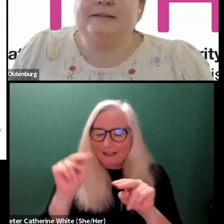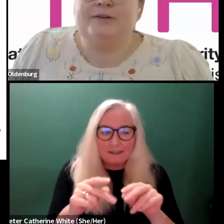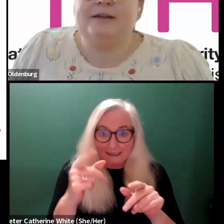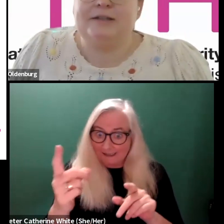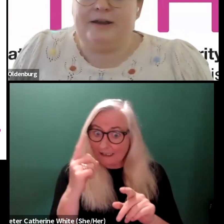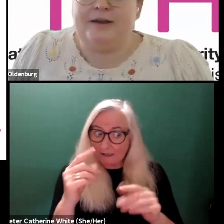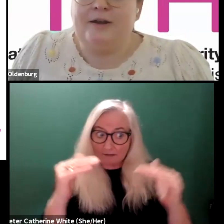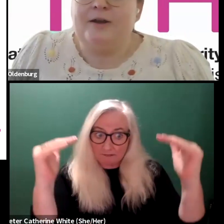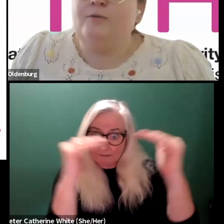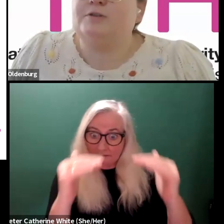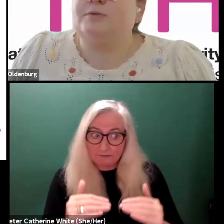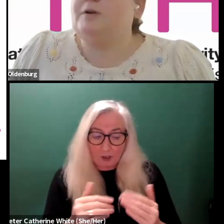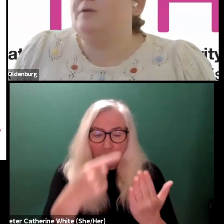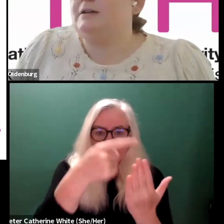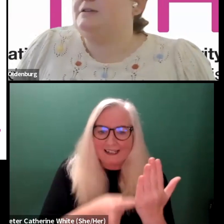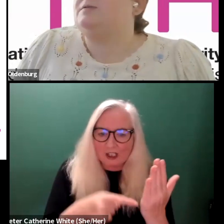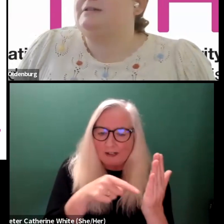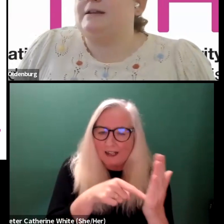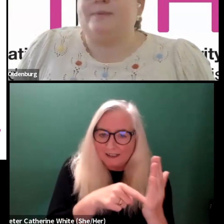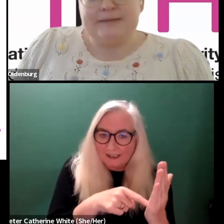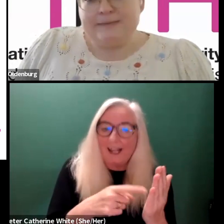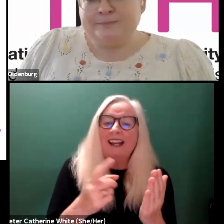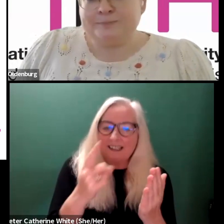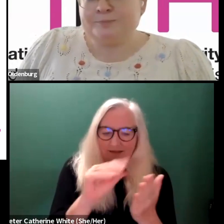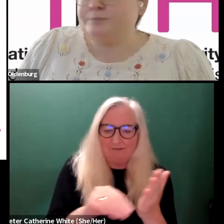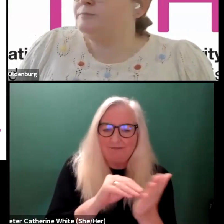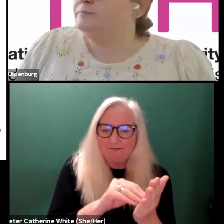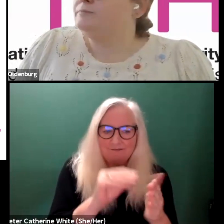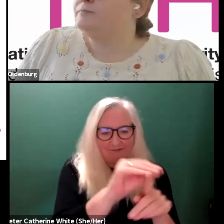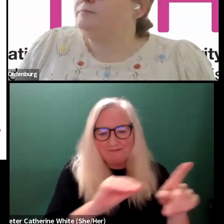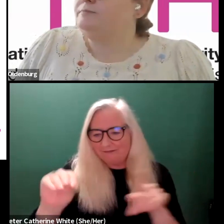Which were recorded into a database.